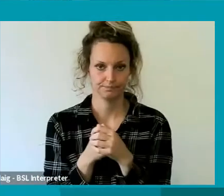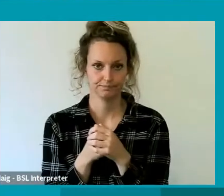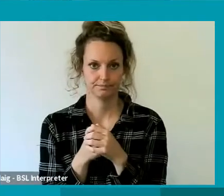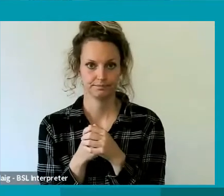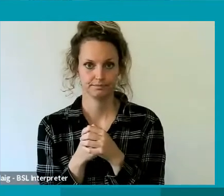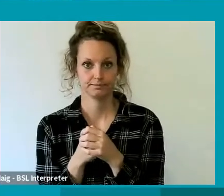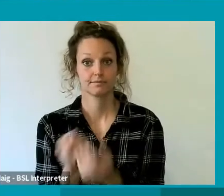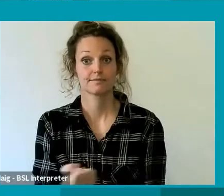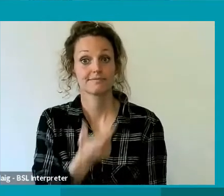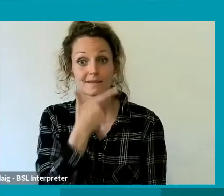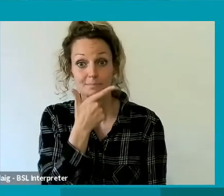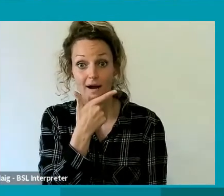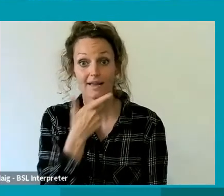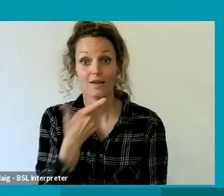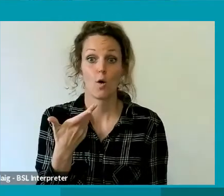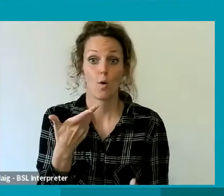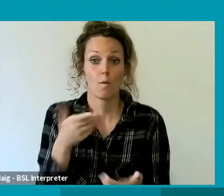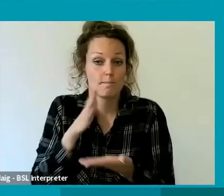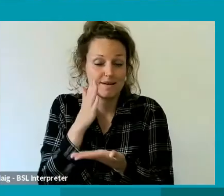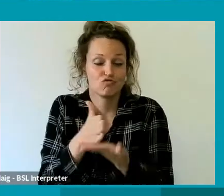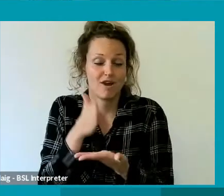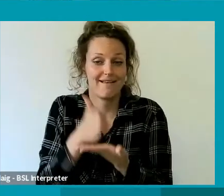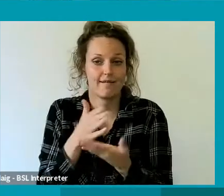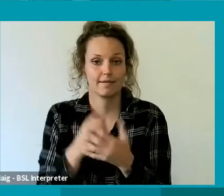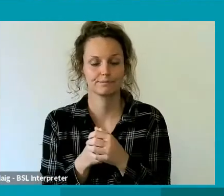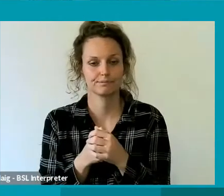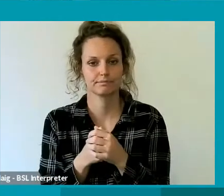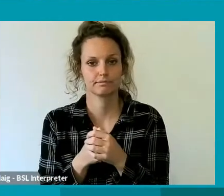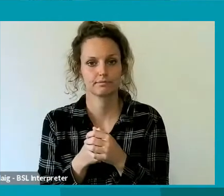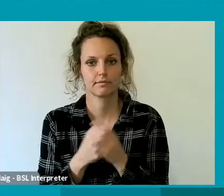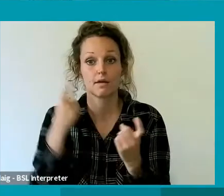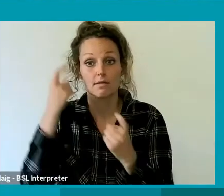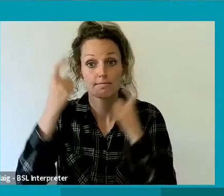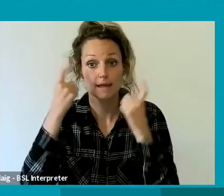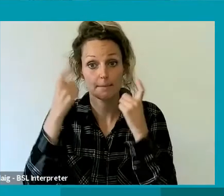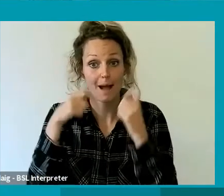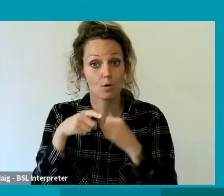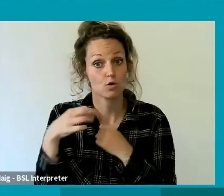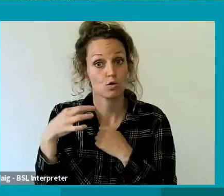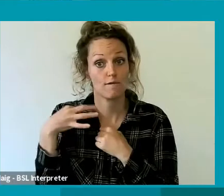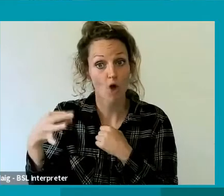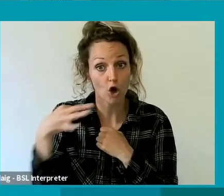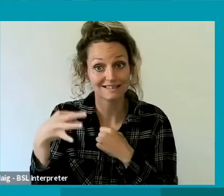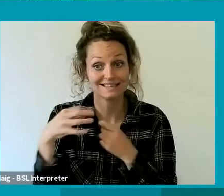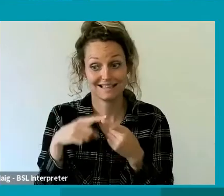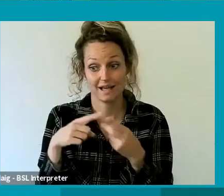However, think about whether you volunteer. You write creatively. Do you speak at industry events?